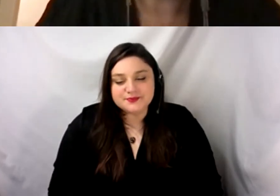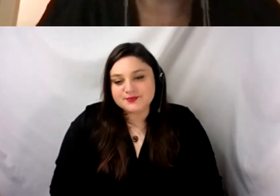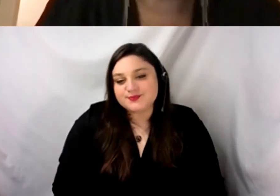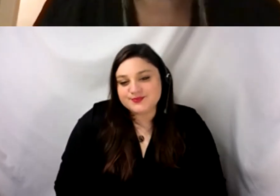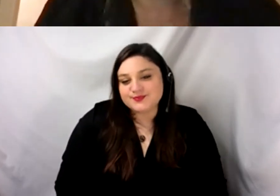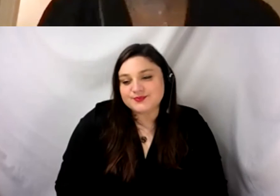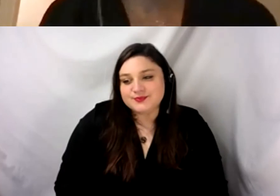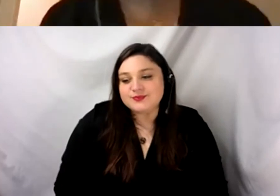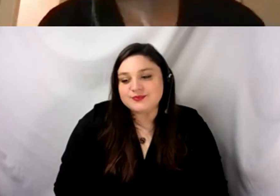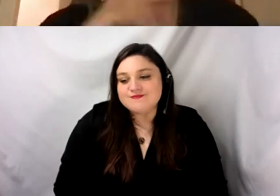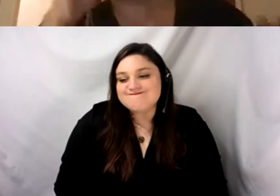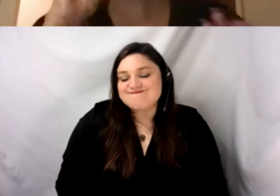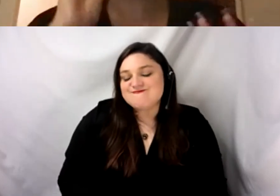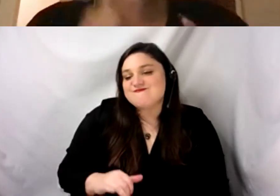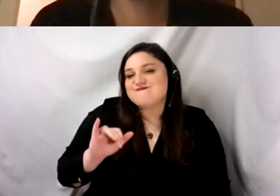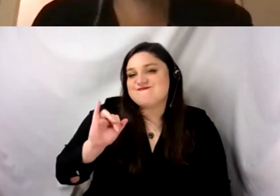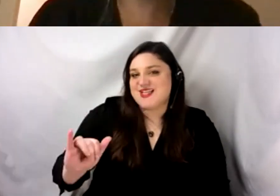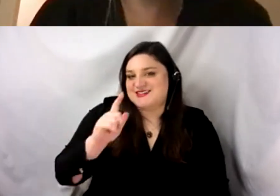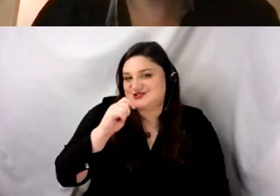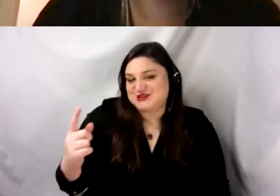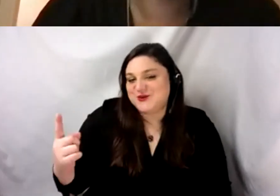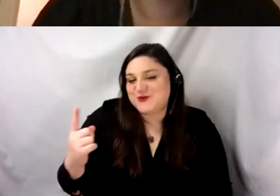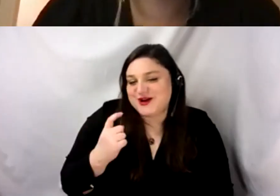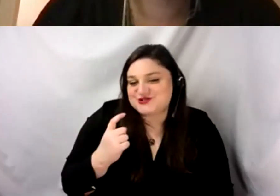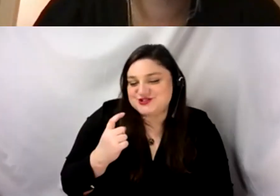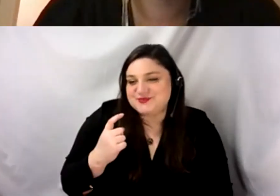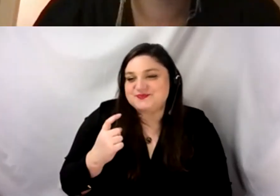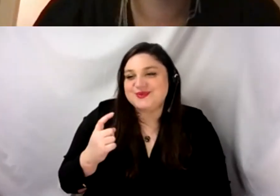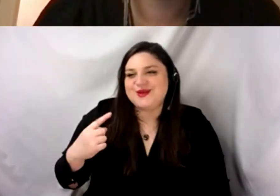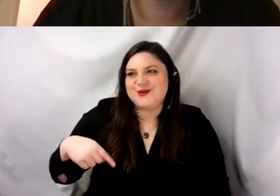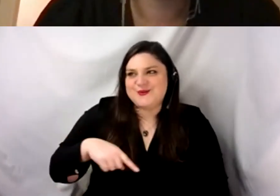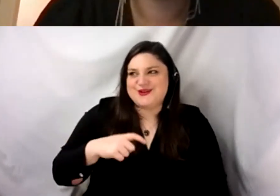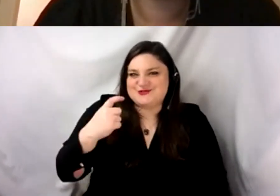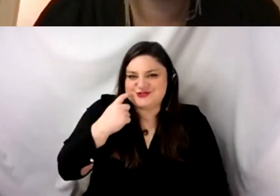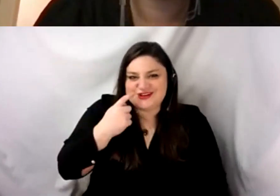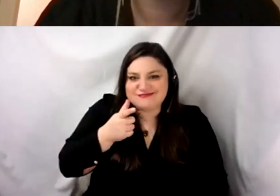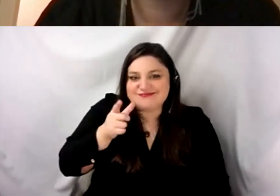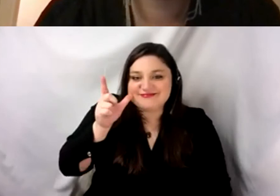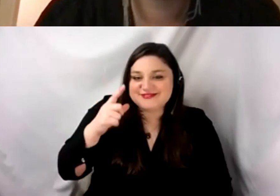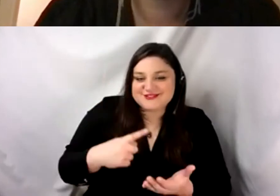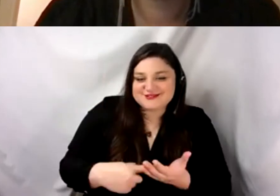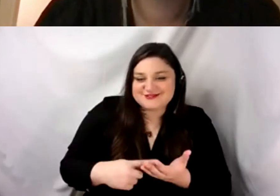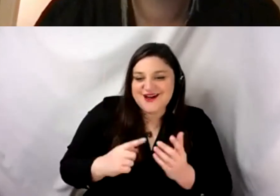we are -- interesting question. I am smiling because we just had a conversation about this on a podcast.